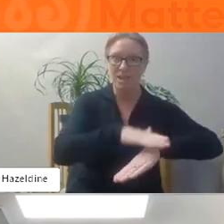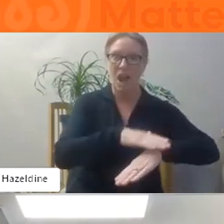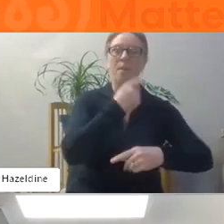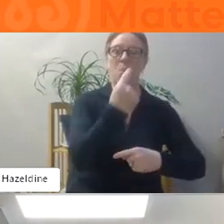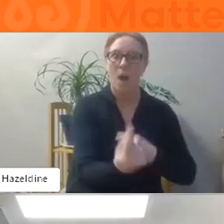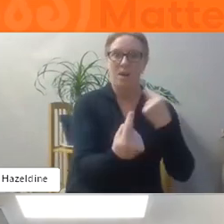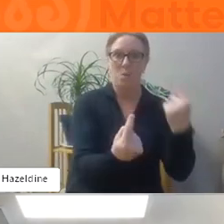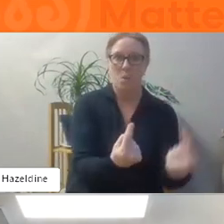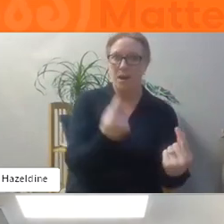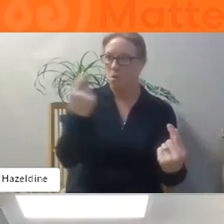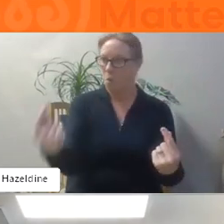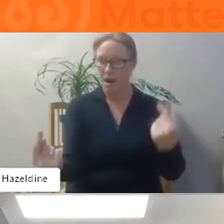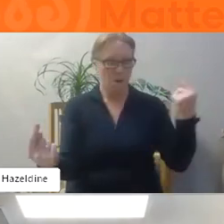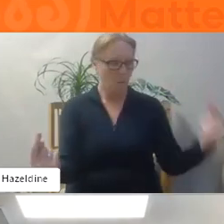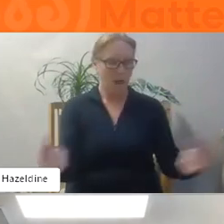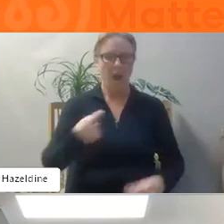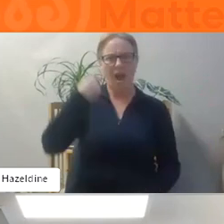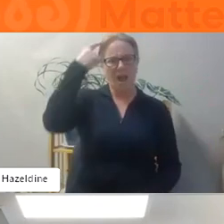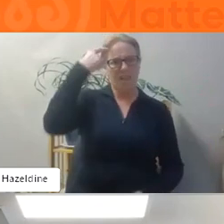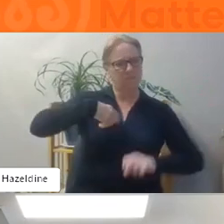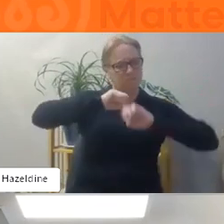we put that out there because we didn't want to scare the horses,